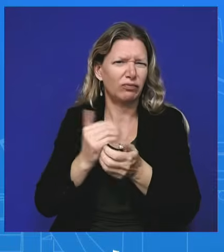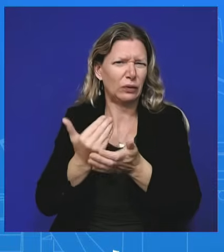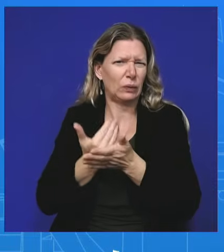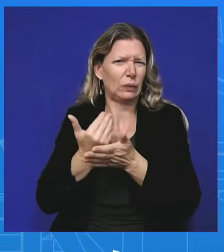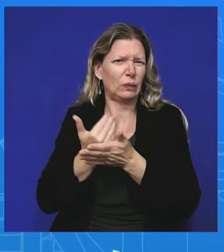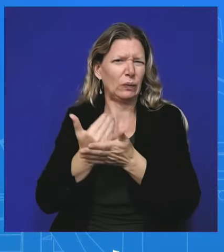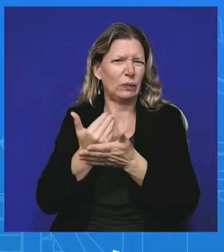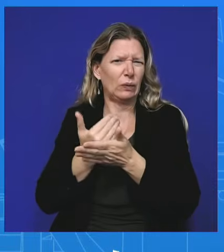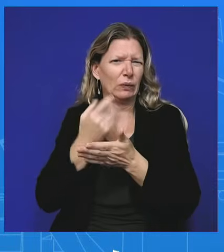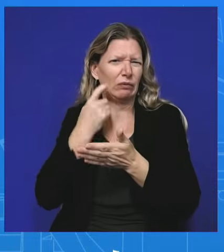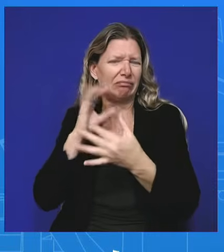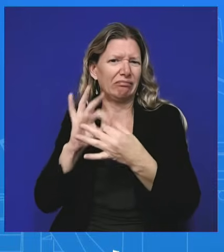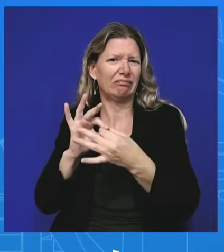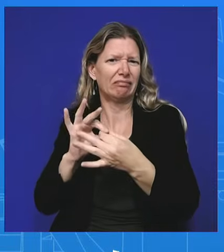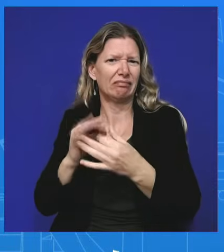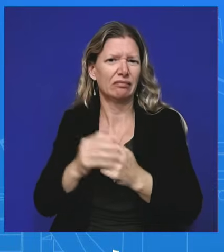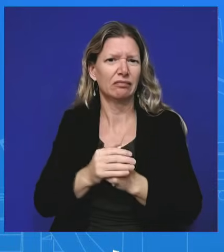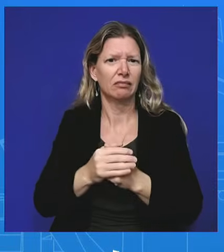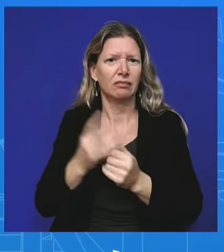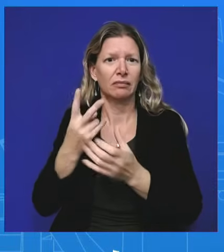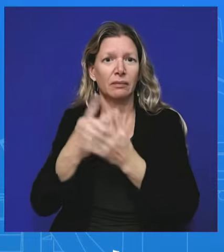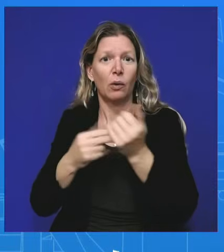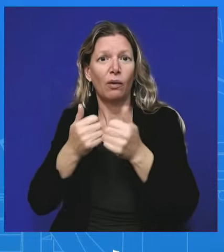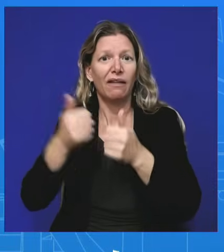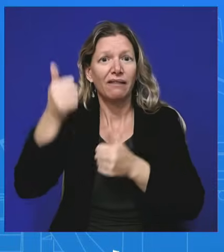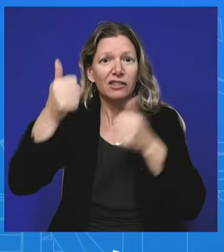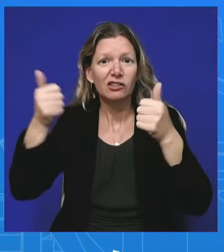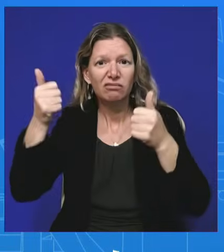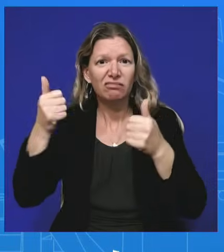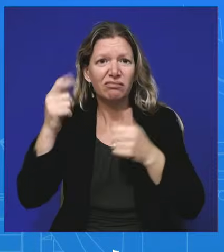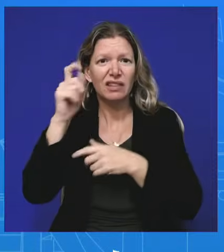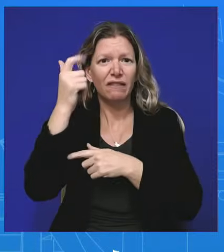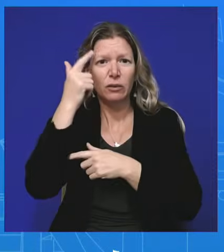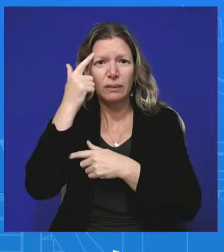What they have in common is a comm- -- is a desire to --